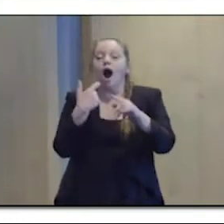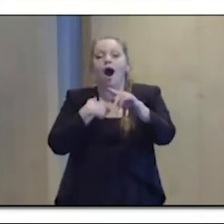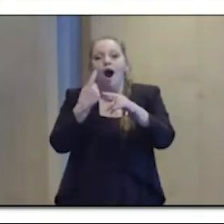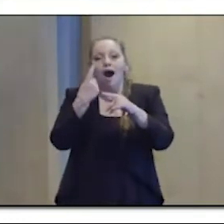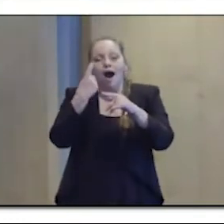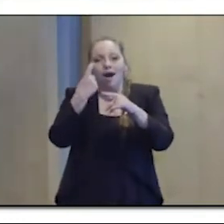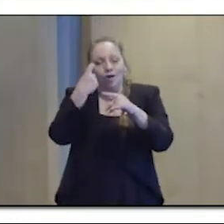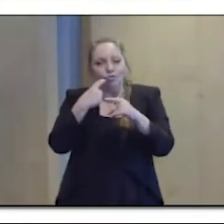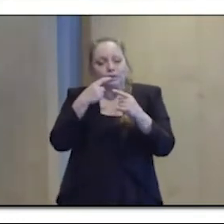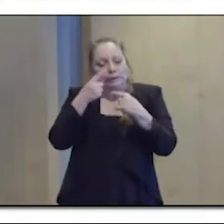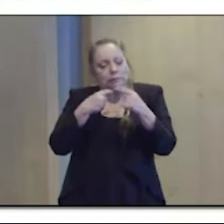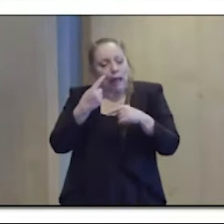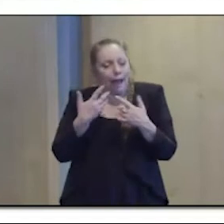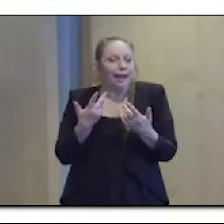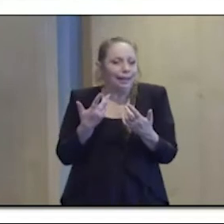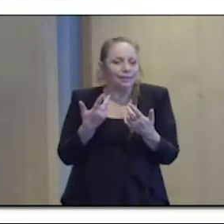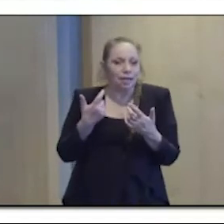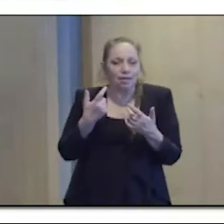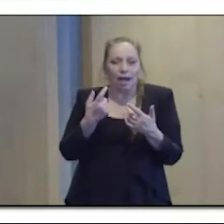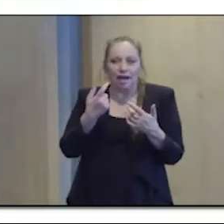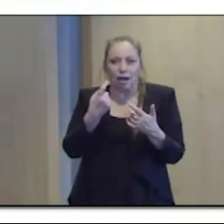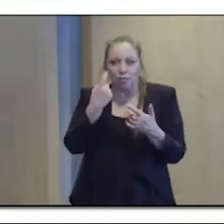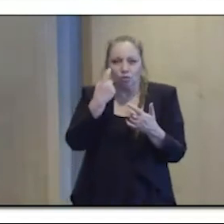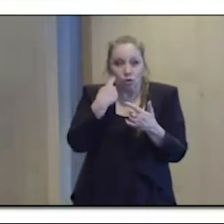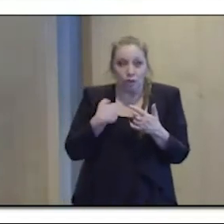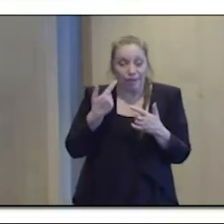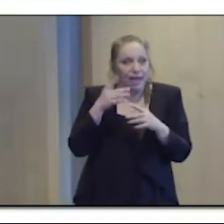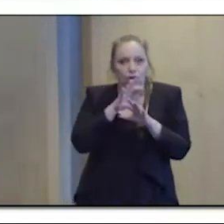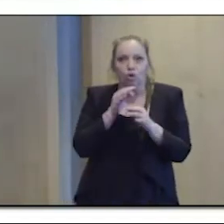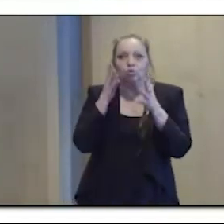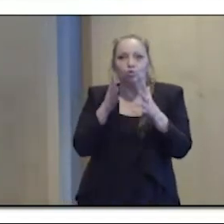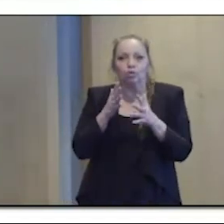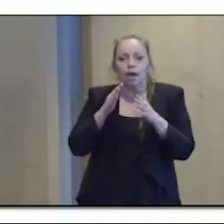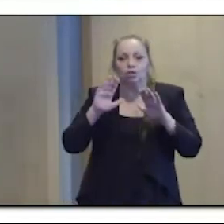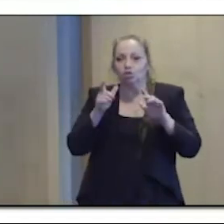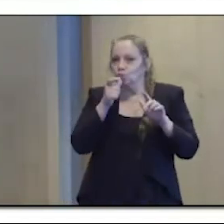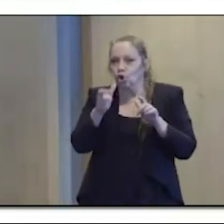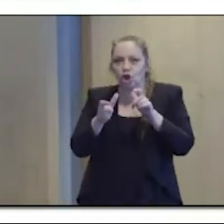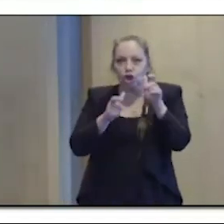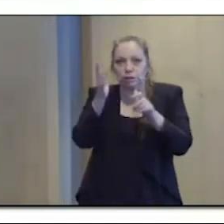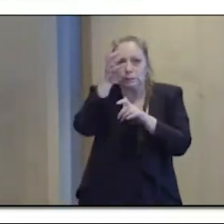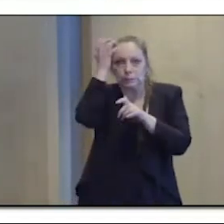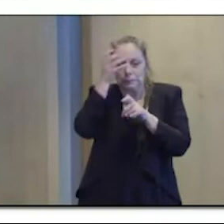not to use too many acronyms, so do tell me off if I drift into using a lot of acronyms.